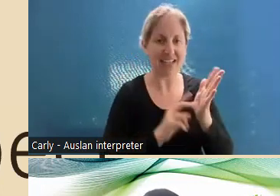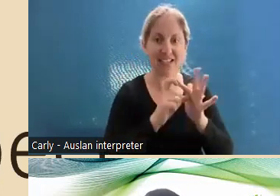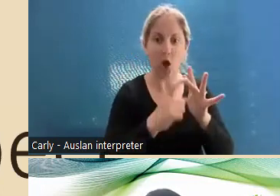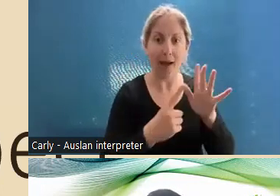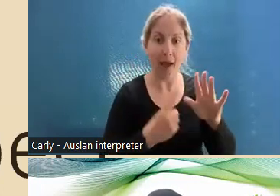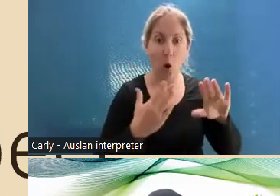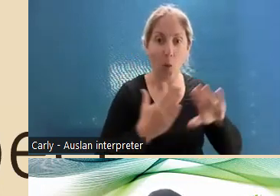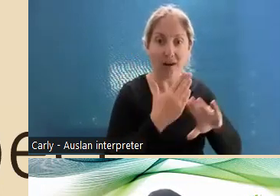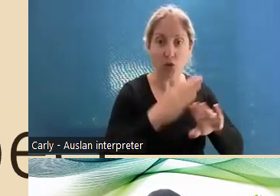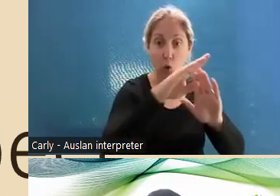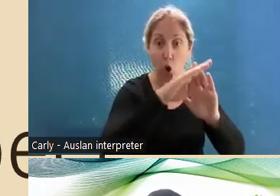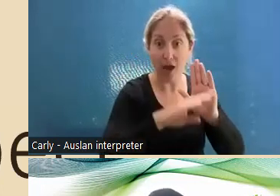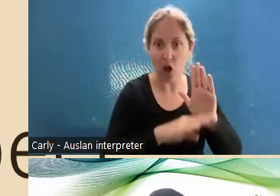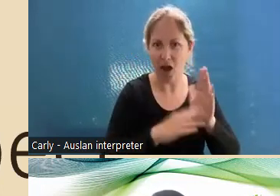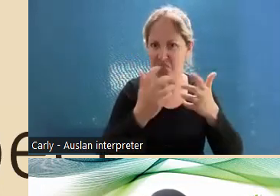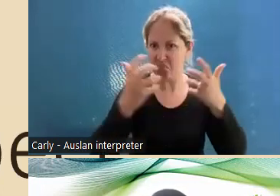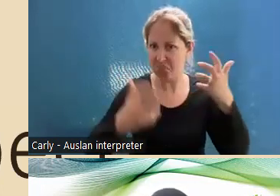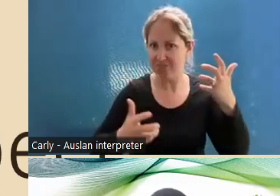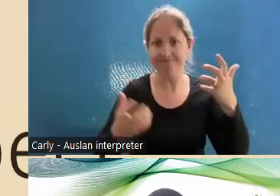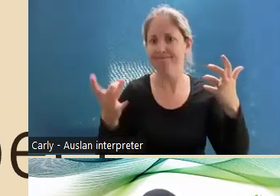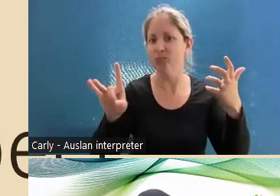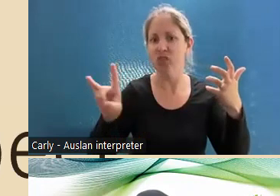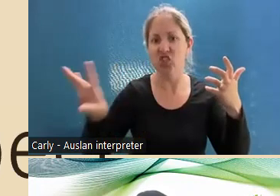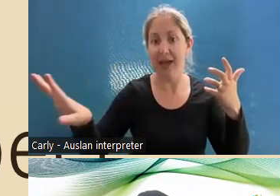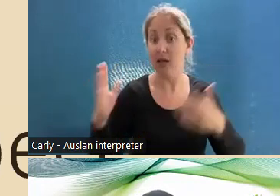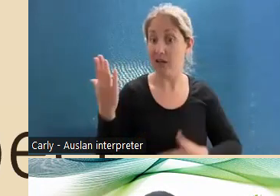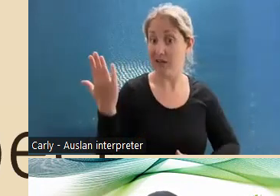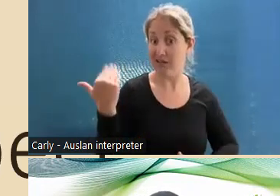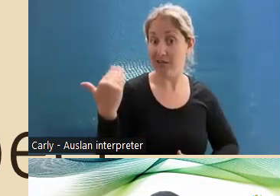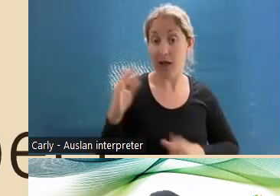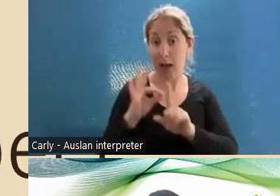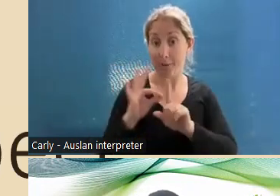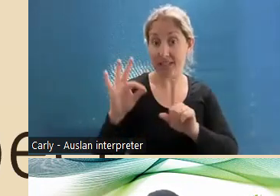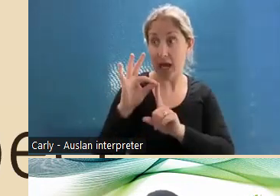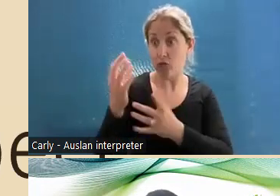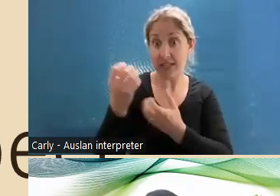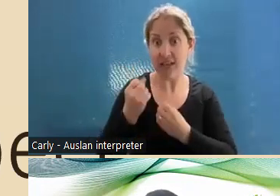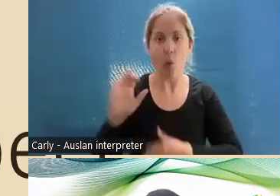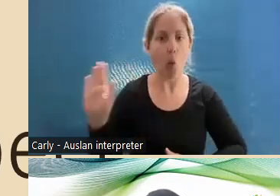From the latest update we have received, all the recommendations provided by Independent